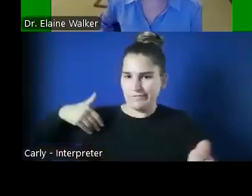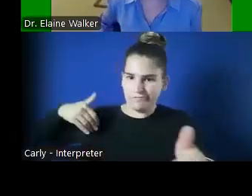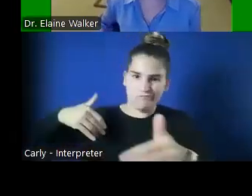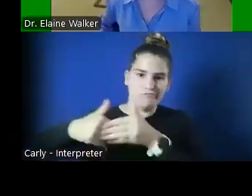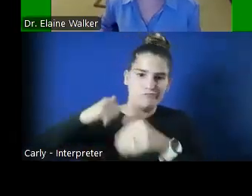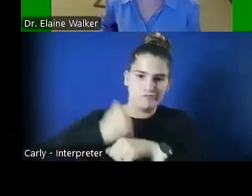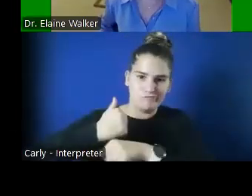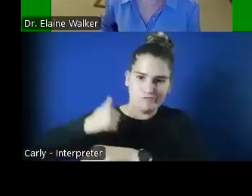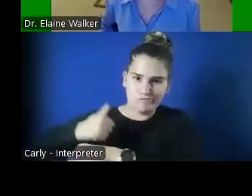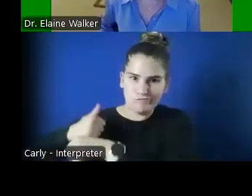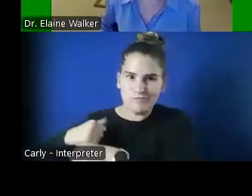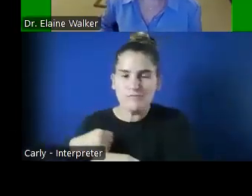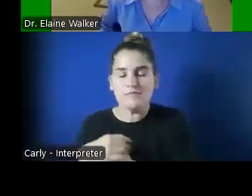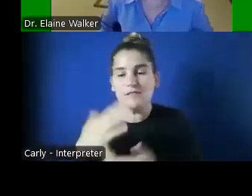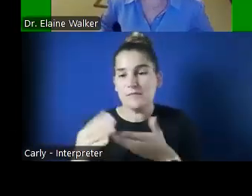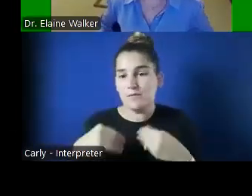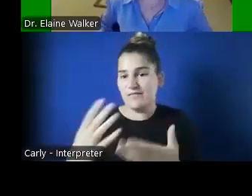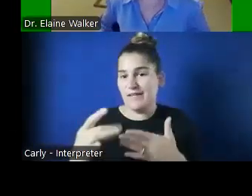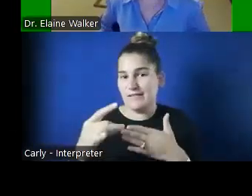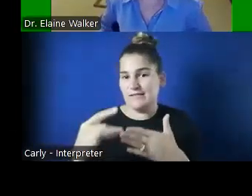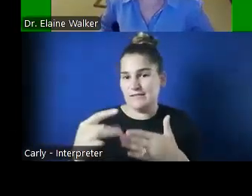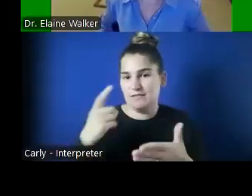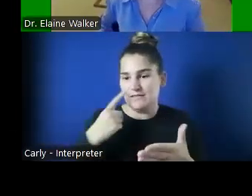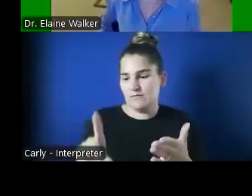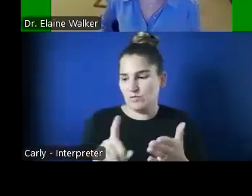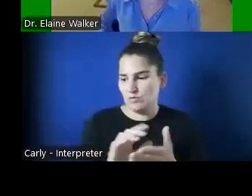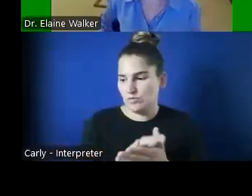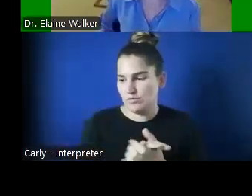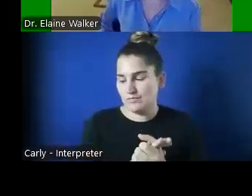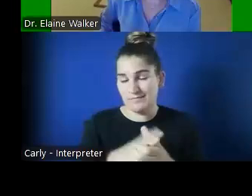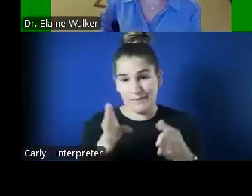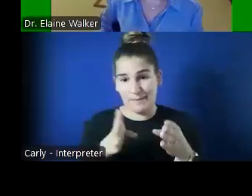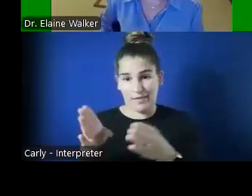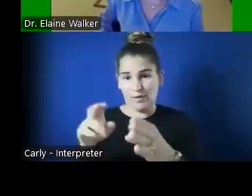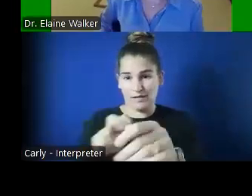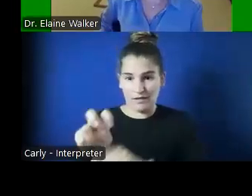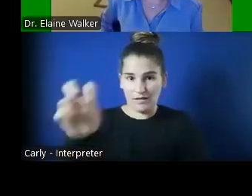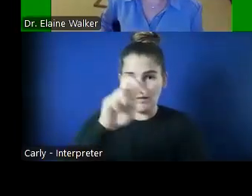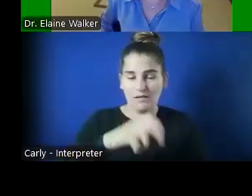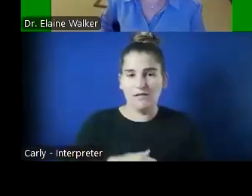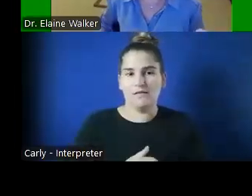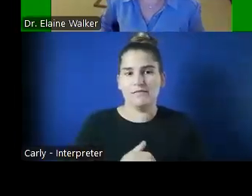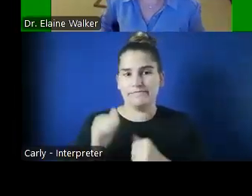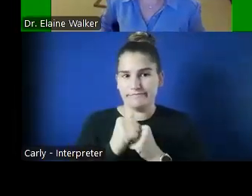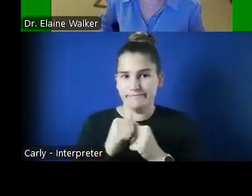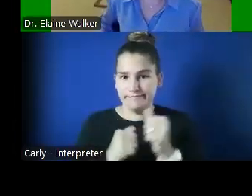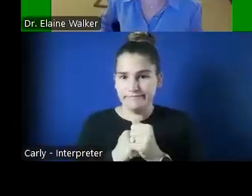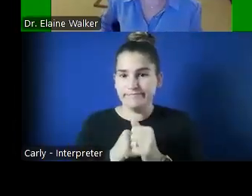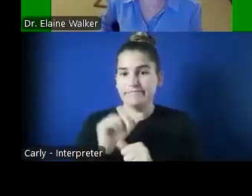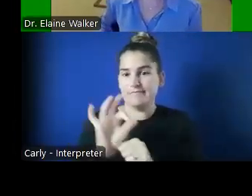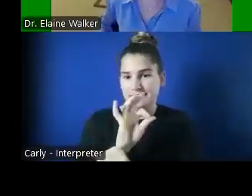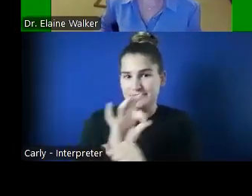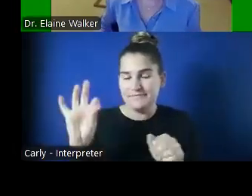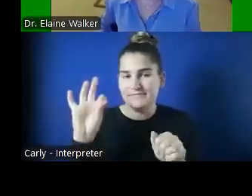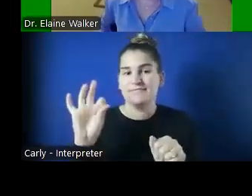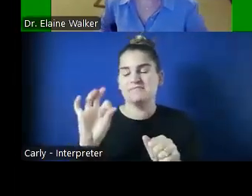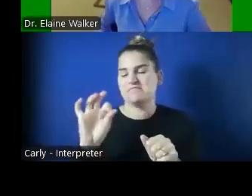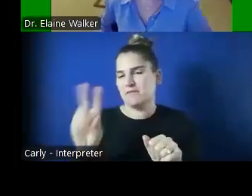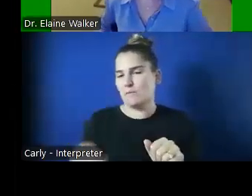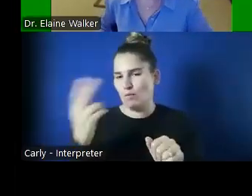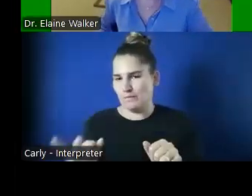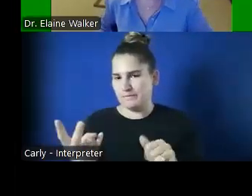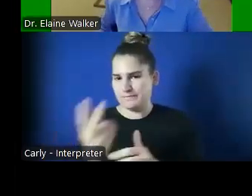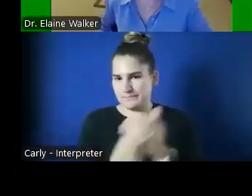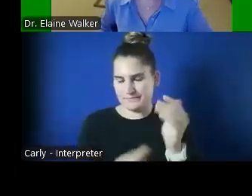leads on the sort of Pathways from structural to functional and vice versa abnormalities in brain